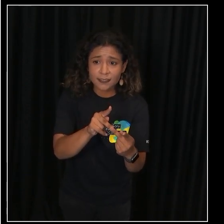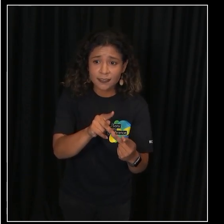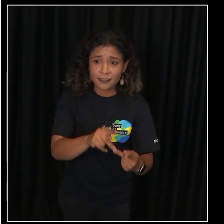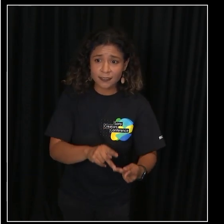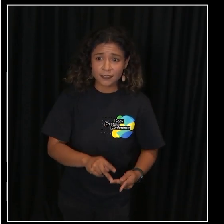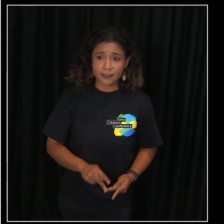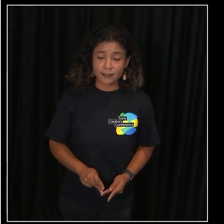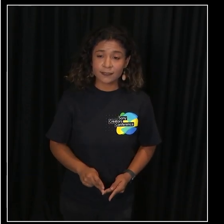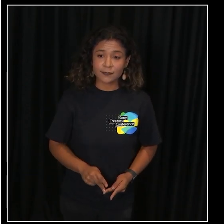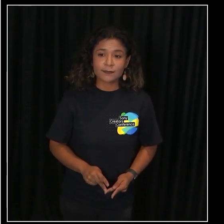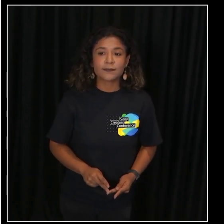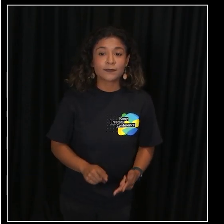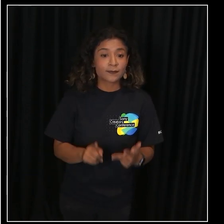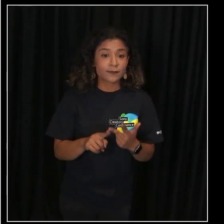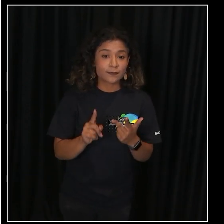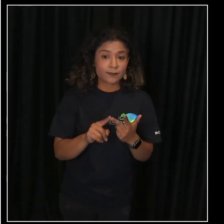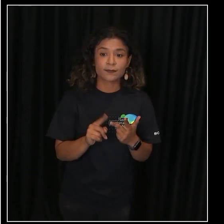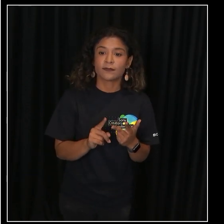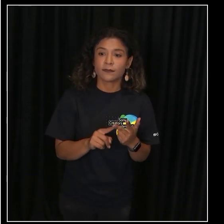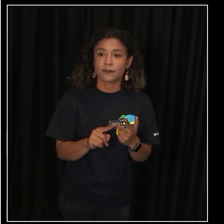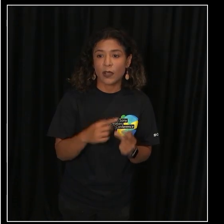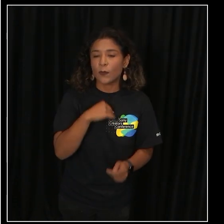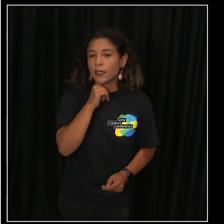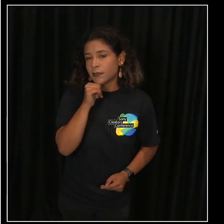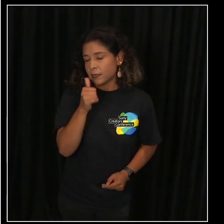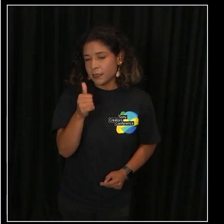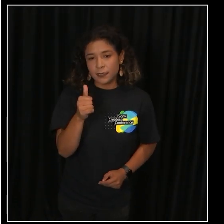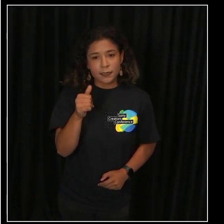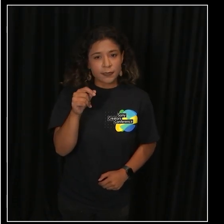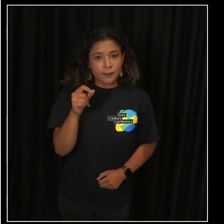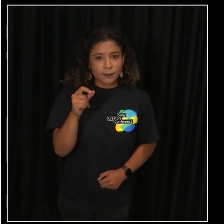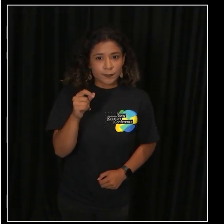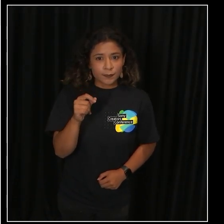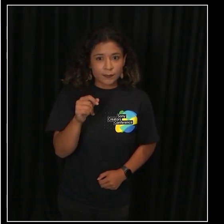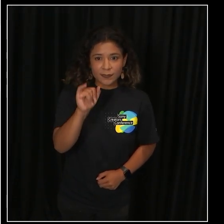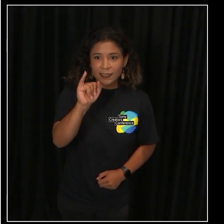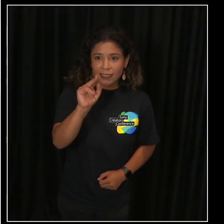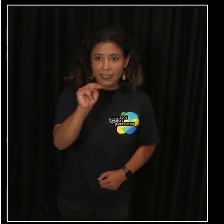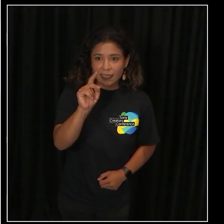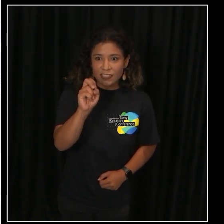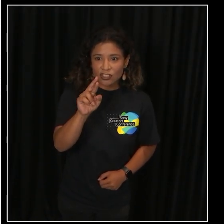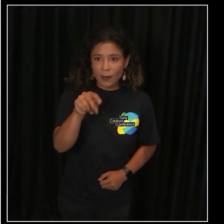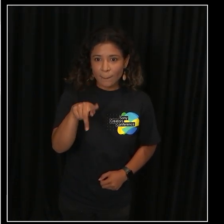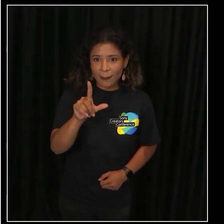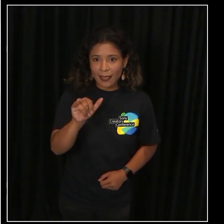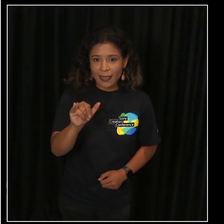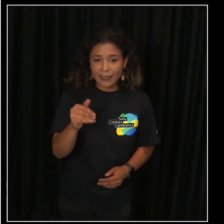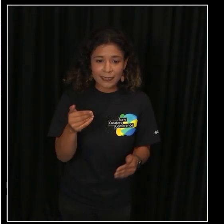The unintuitive one is that we no longer interpolate towards the light. We interpolate away from it.